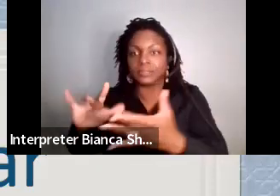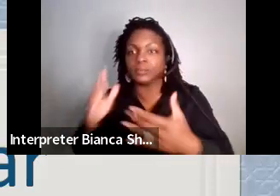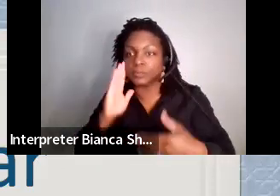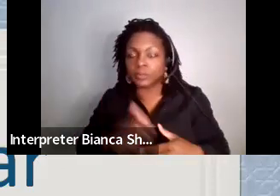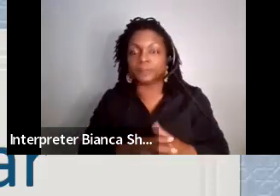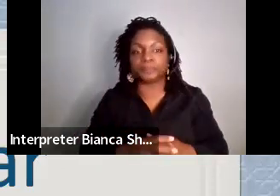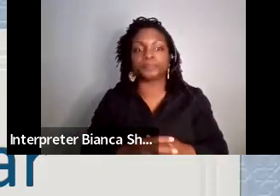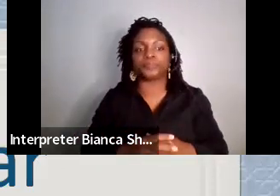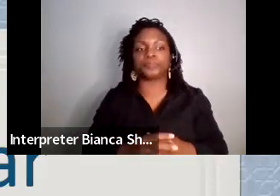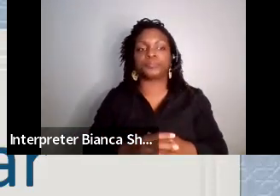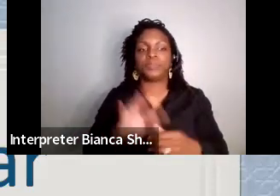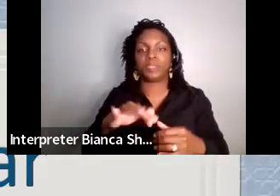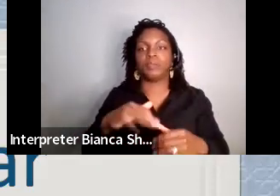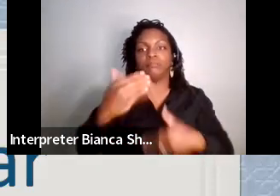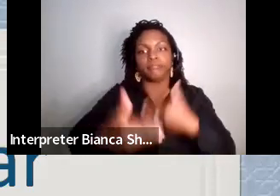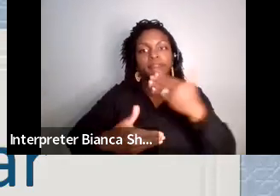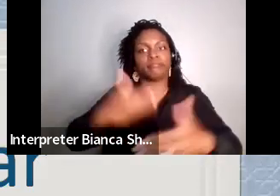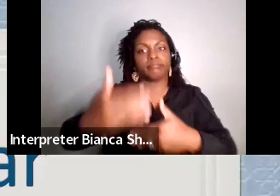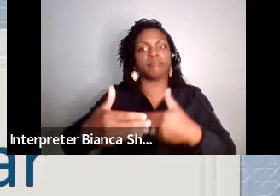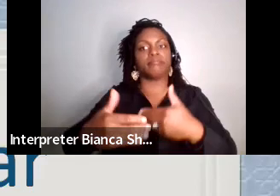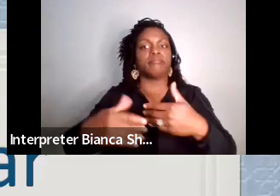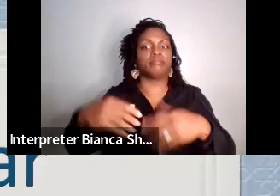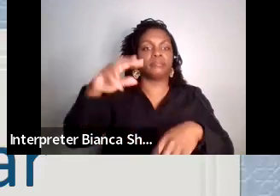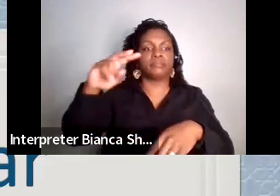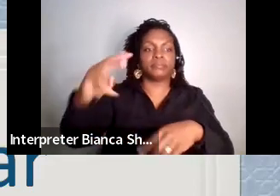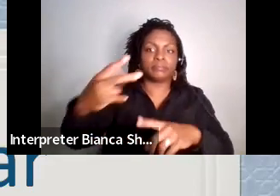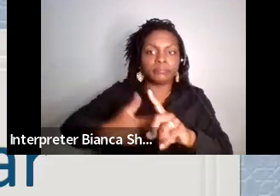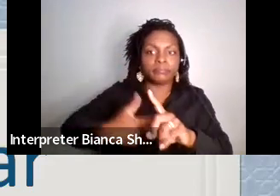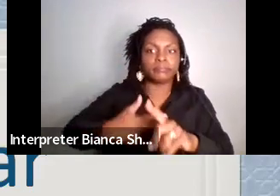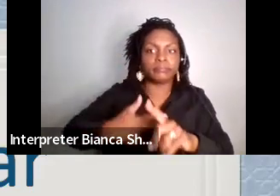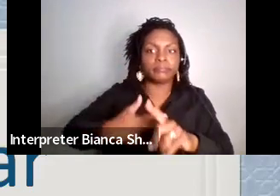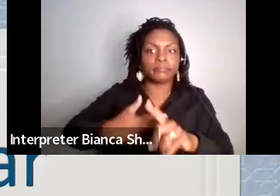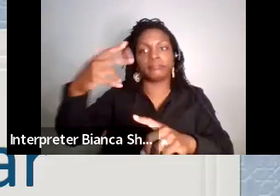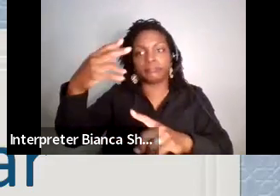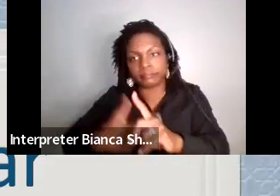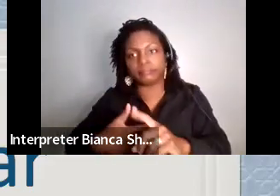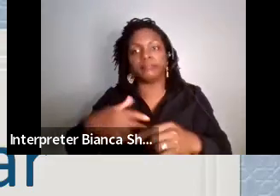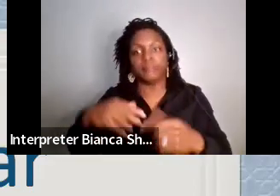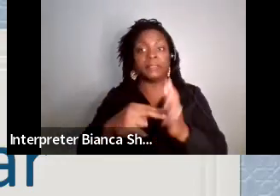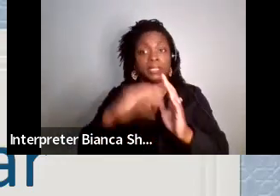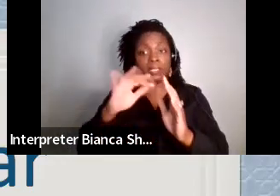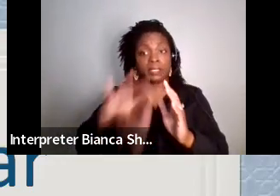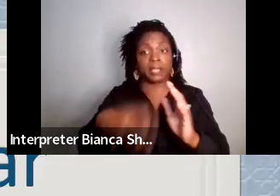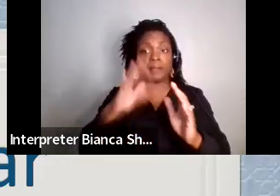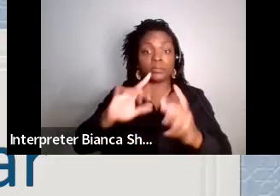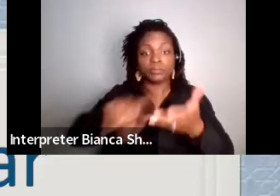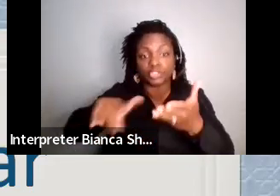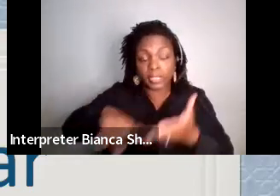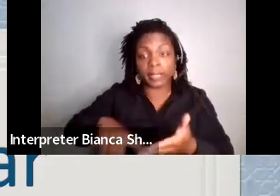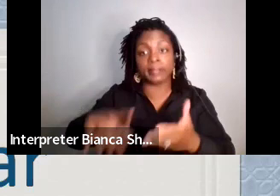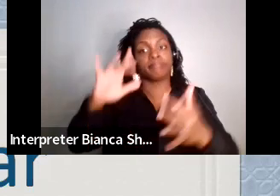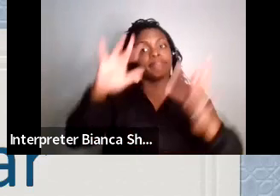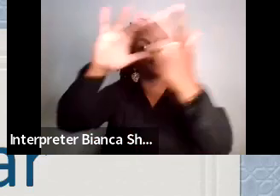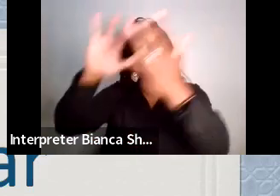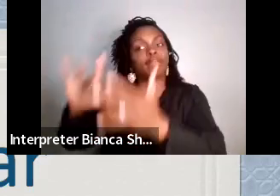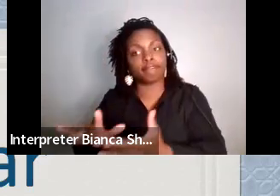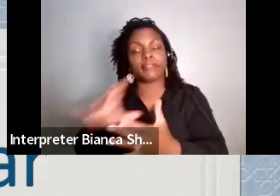How did it go recap? how we did what we could do better than next year, reporting the information back and then preparing for year 2.